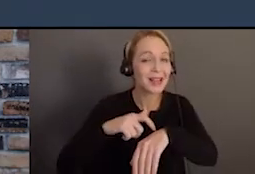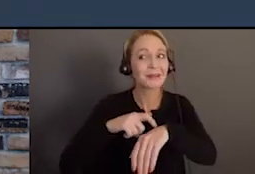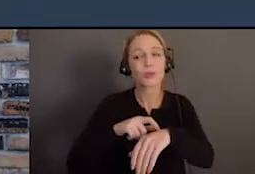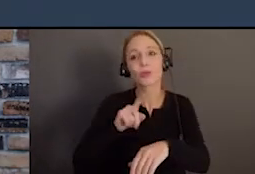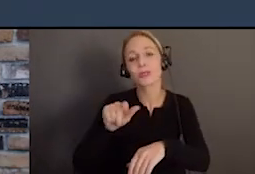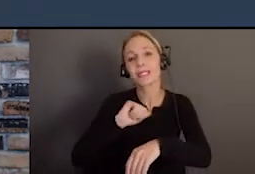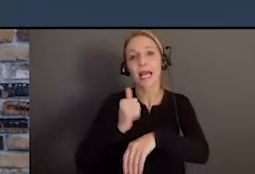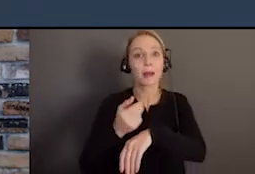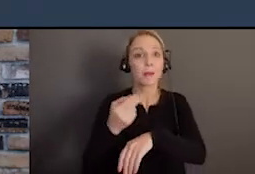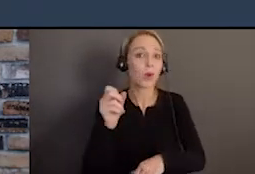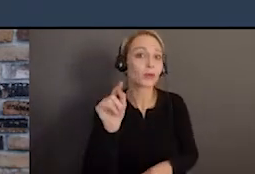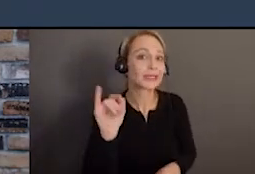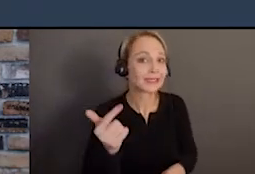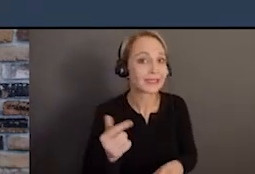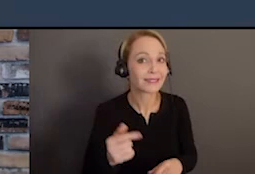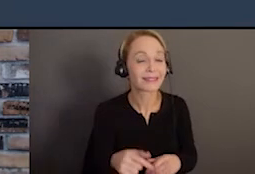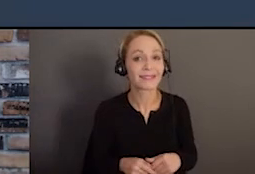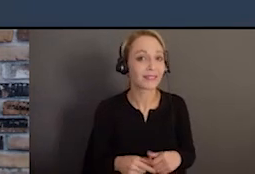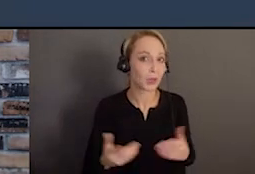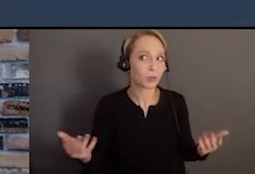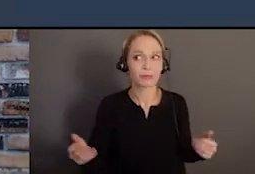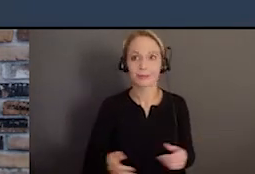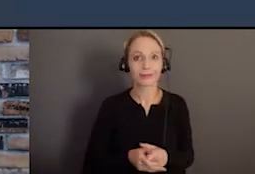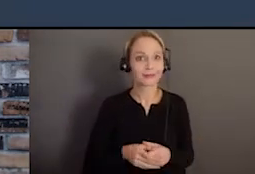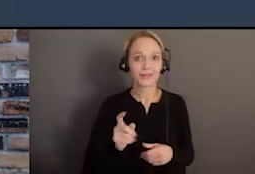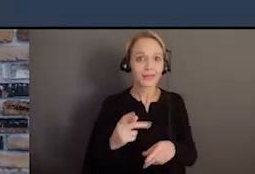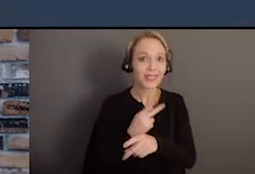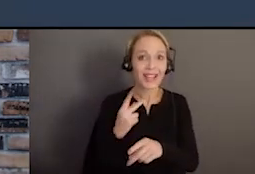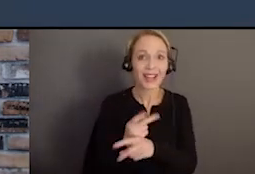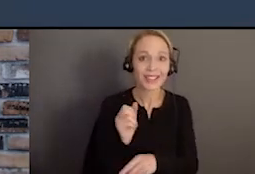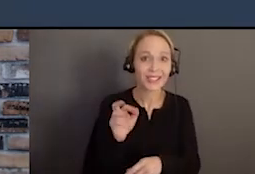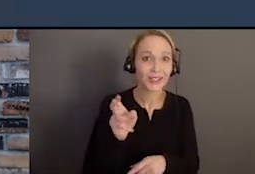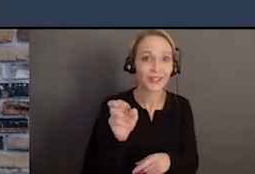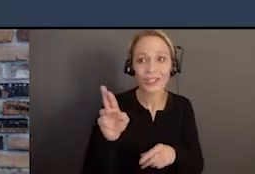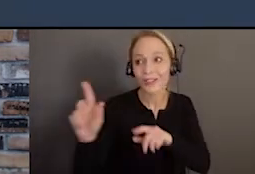UP HOSTING. FIGURE OUT SERVER FRAMEWORKS. ENFORCE SECURITY.